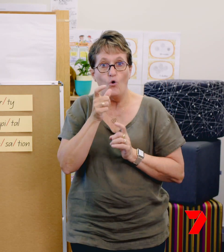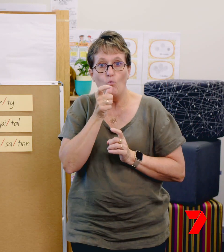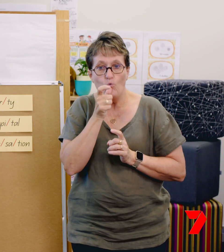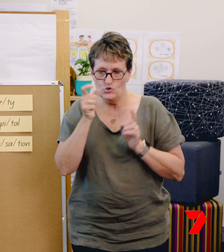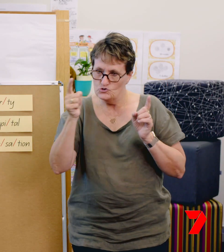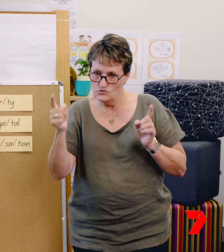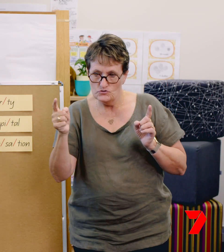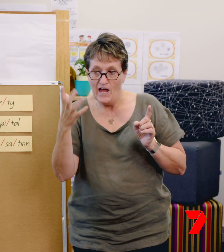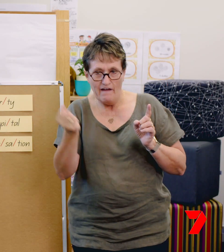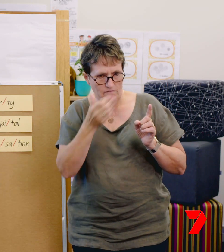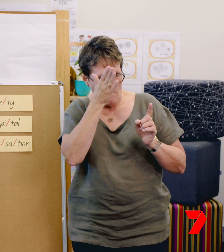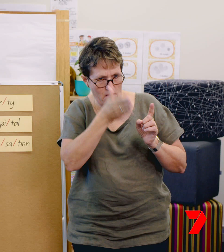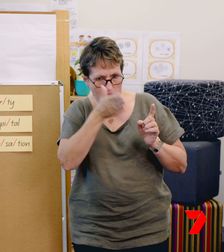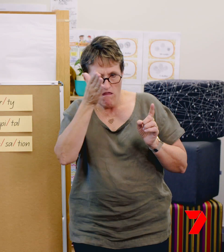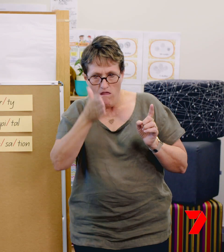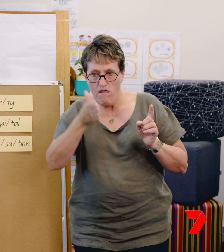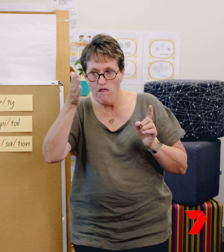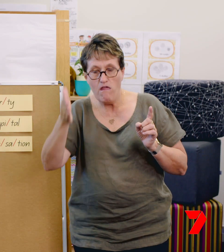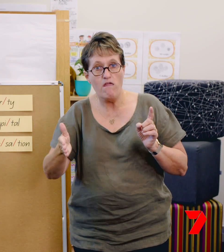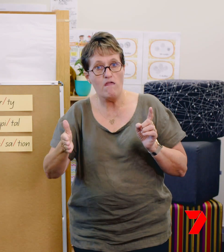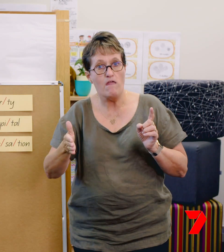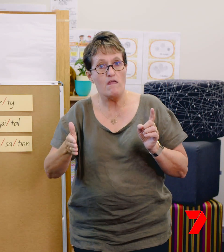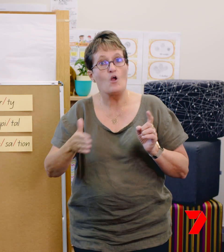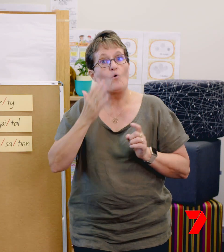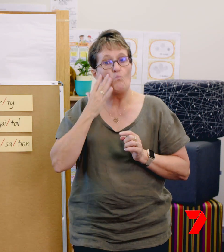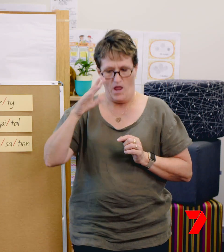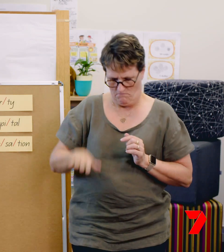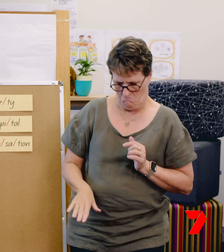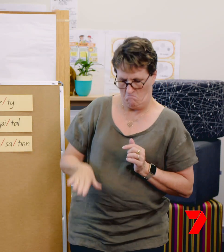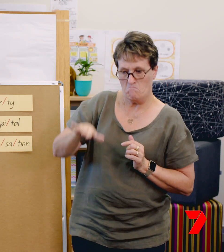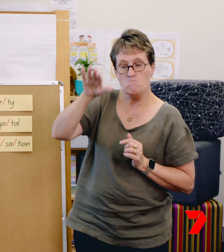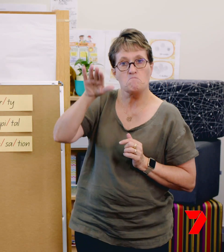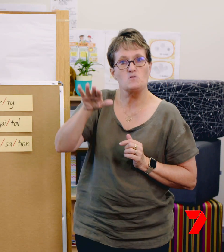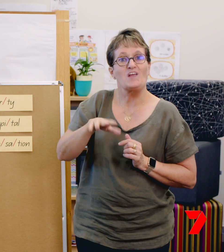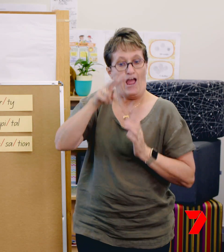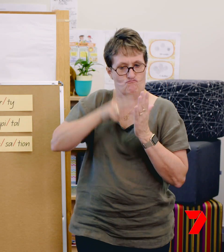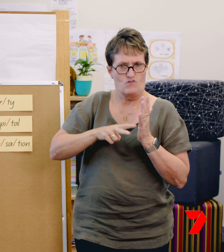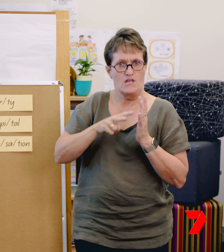As you get older, you start to read longer words, or multi-syllabic words.